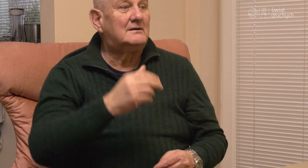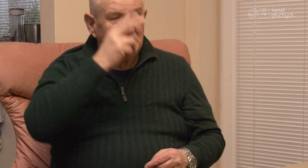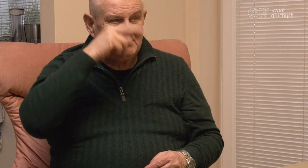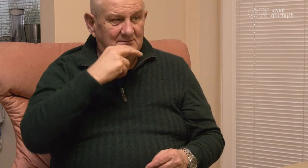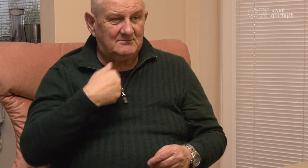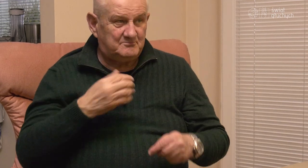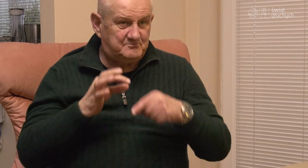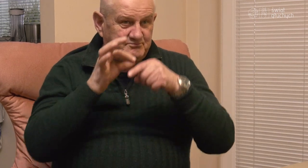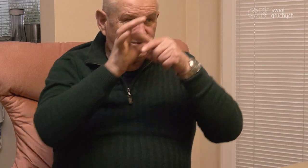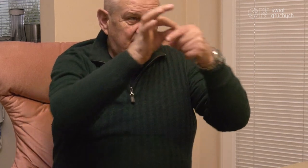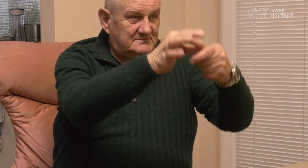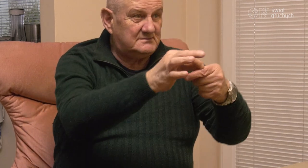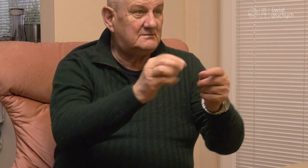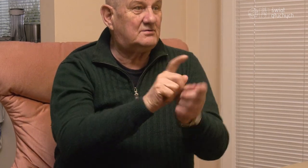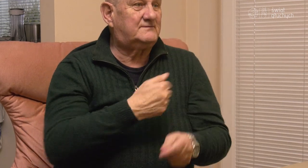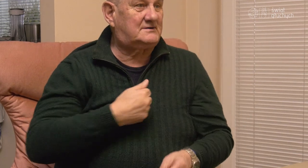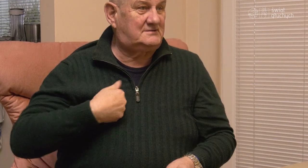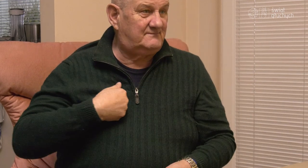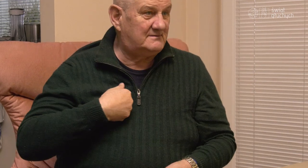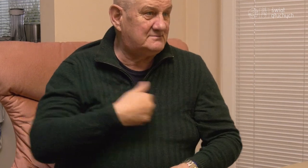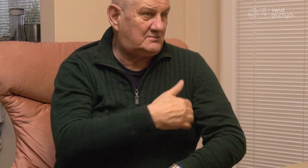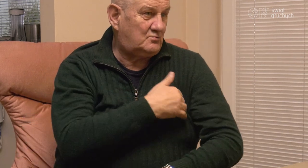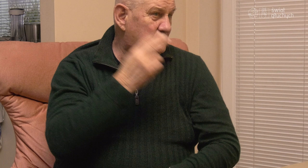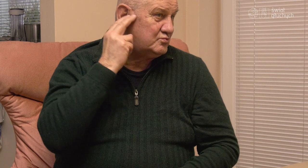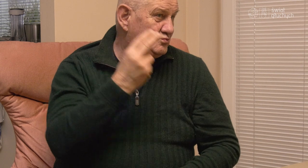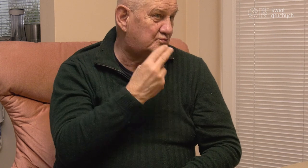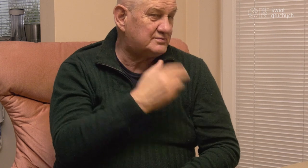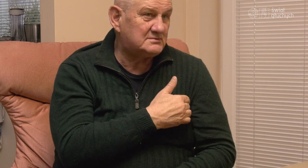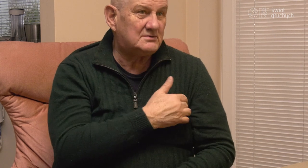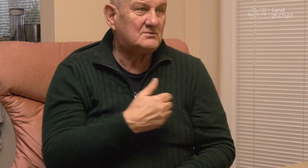my dad took me to a school for the deaf in Warsaw